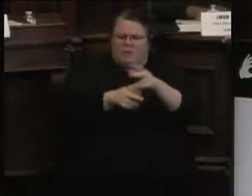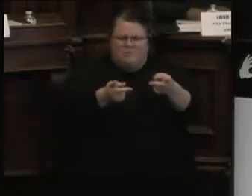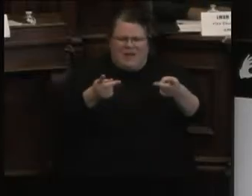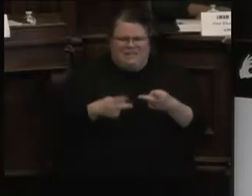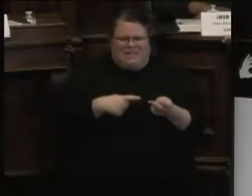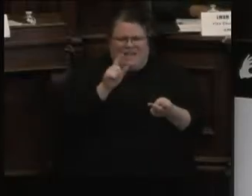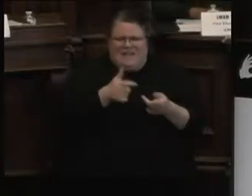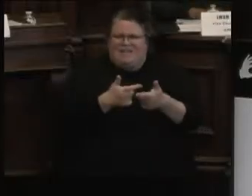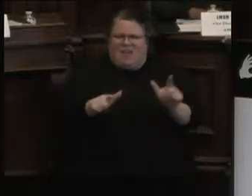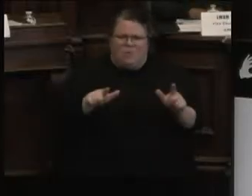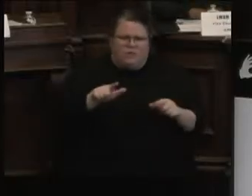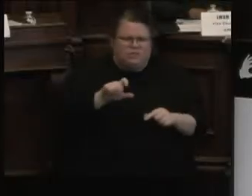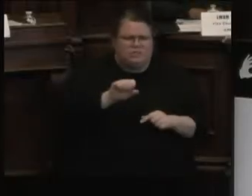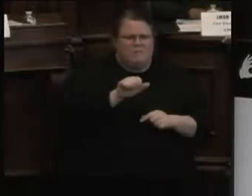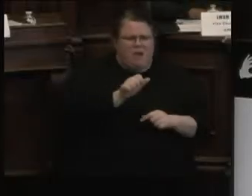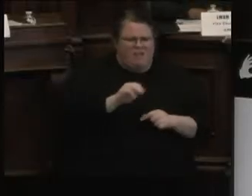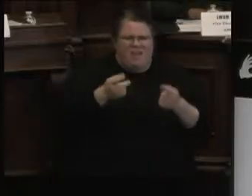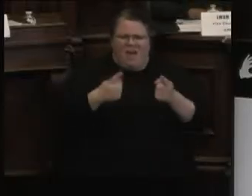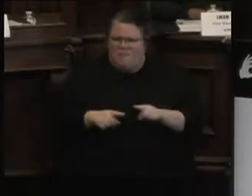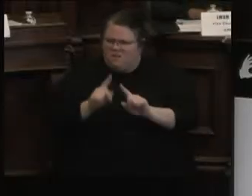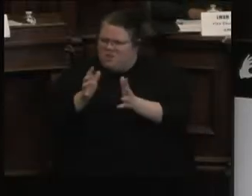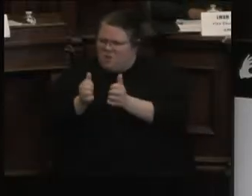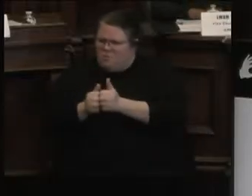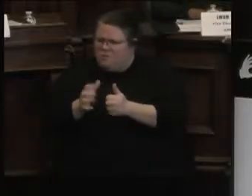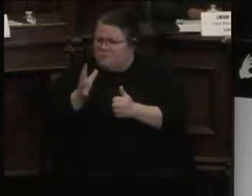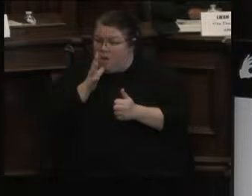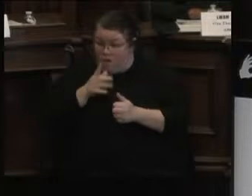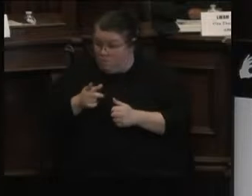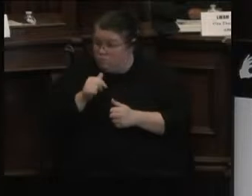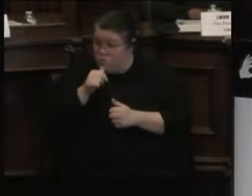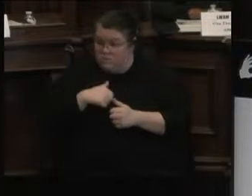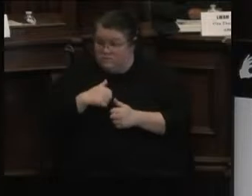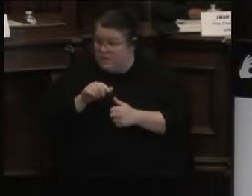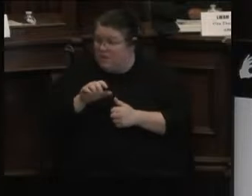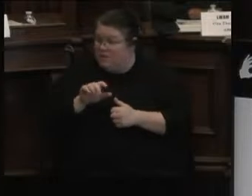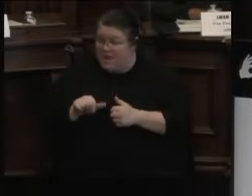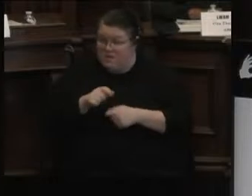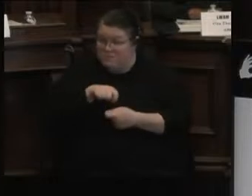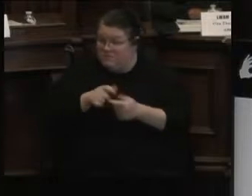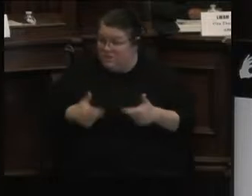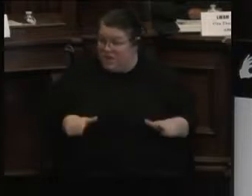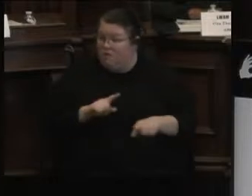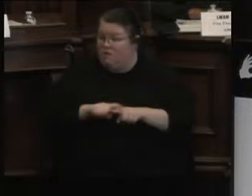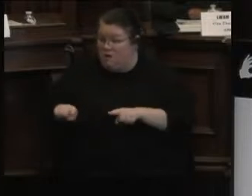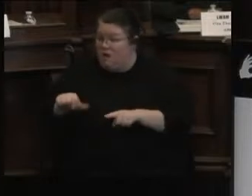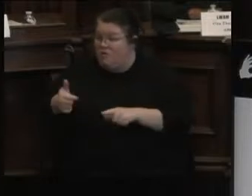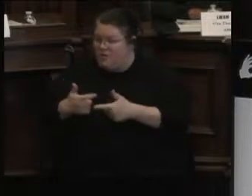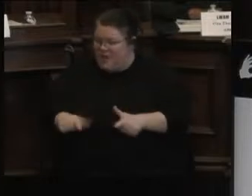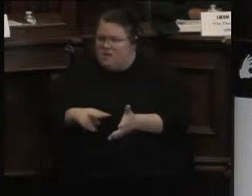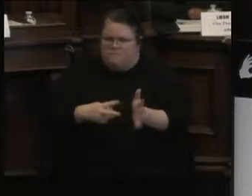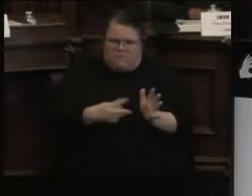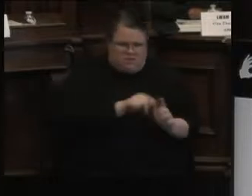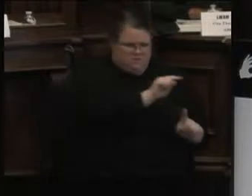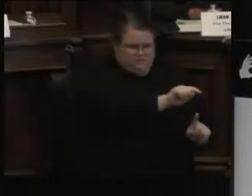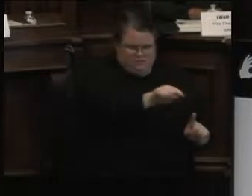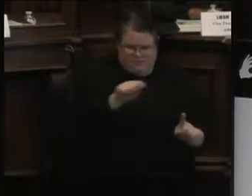dialect called my mind that I walked into somewhere and said, oh, I need someone who speaks Somali. And I got mom on the